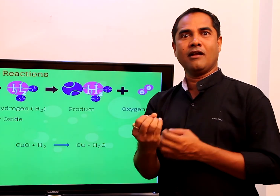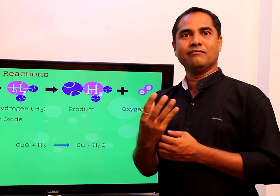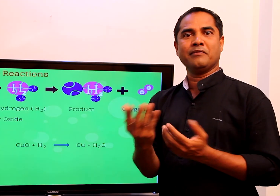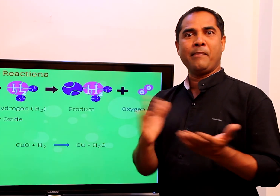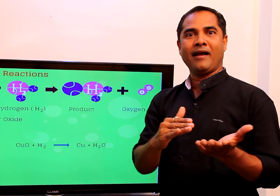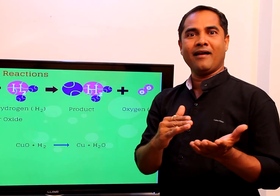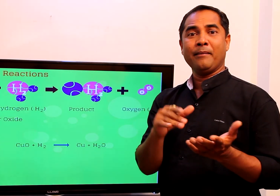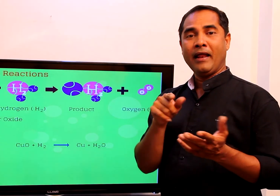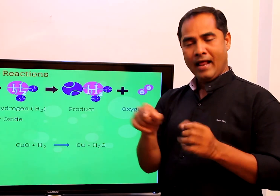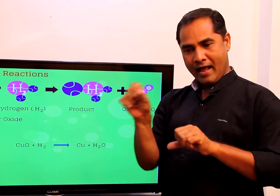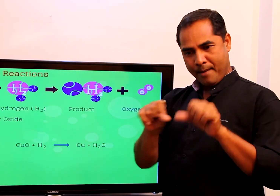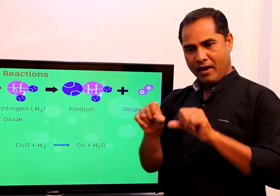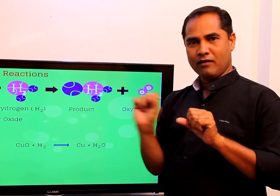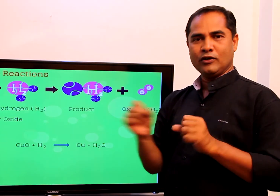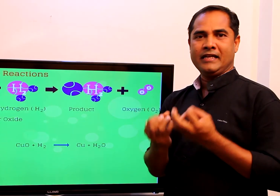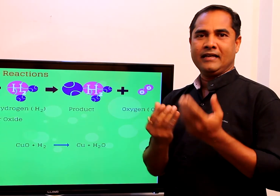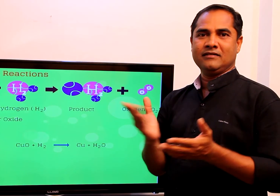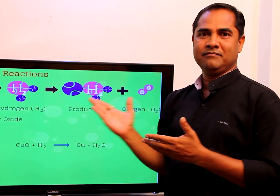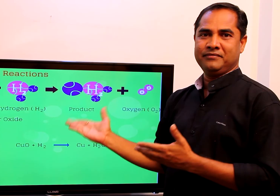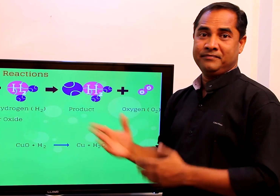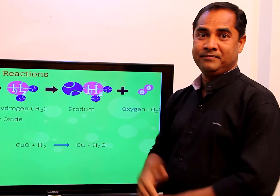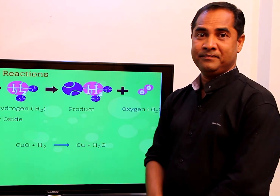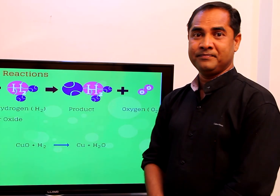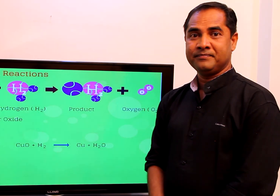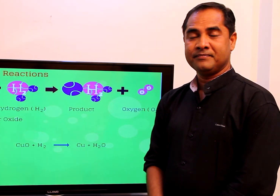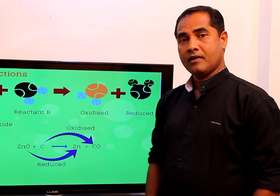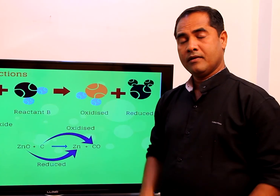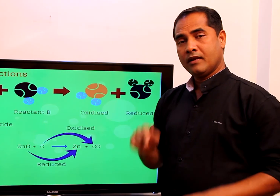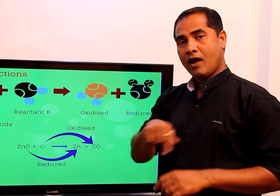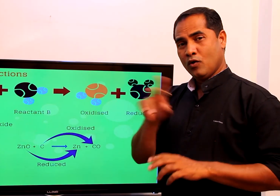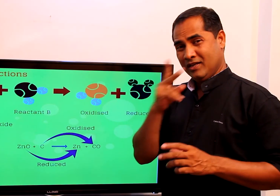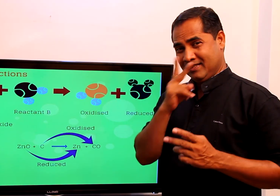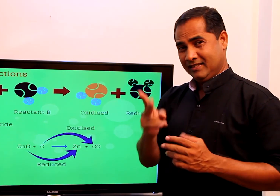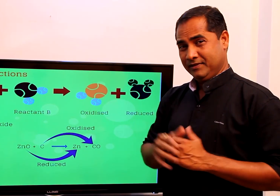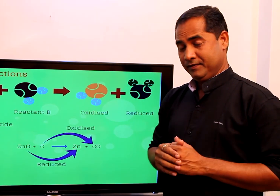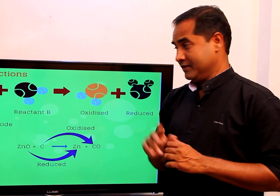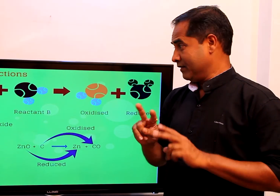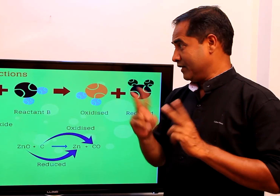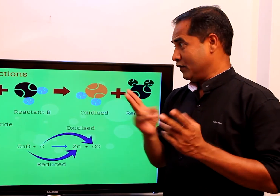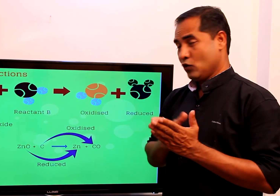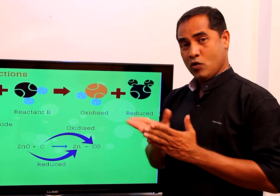That's the reduction reaction.